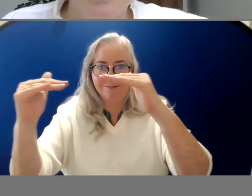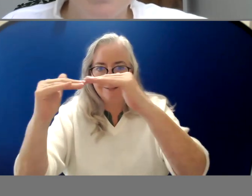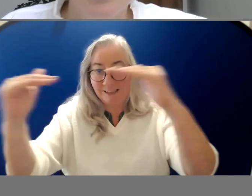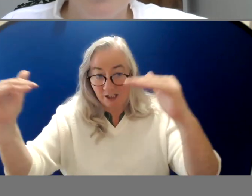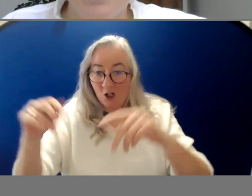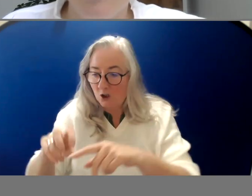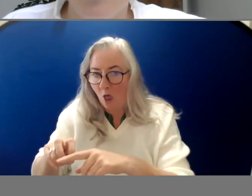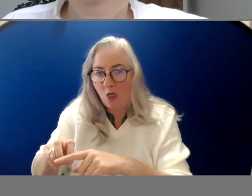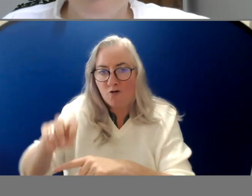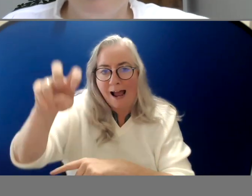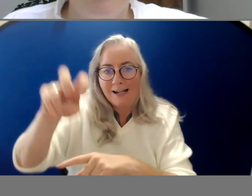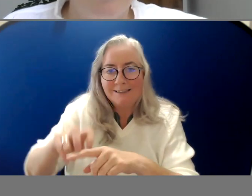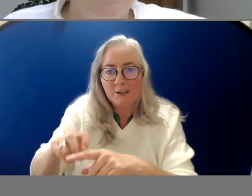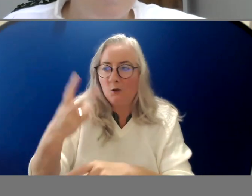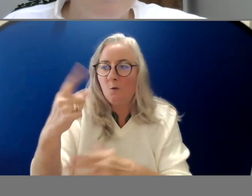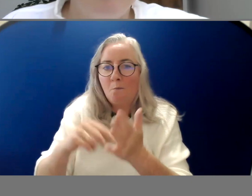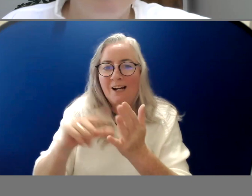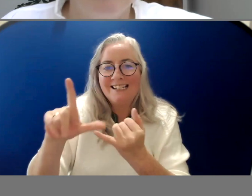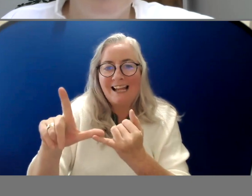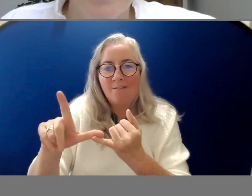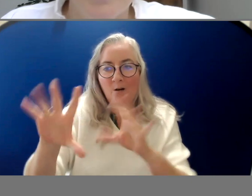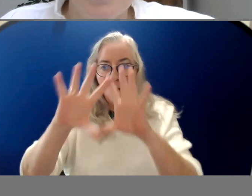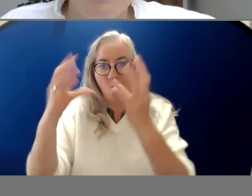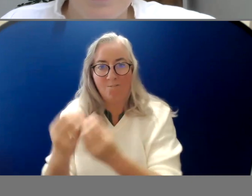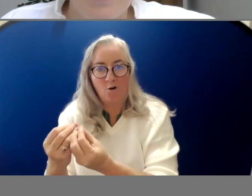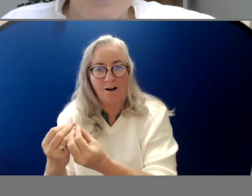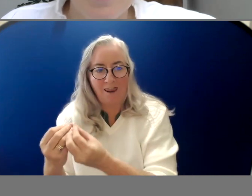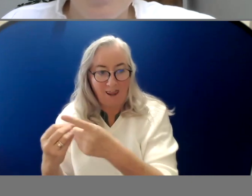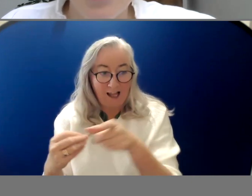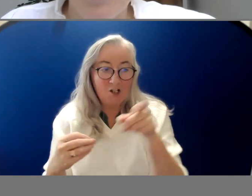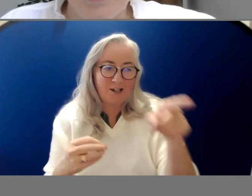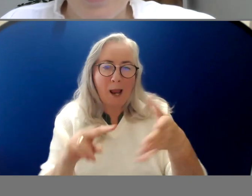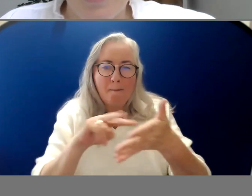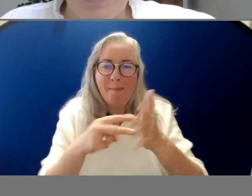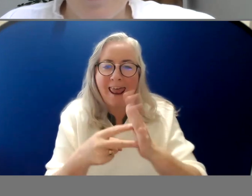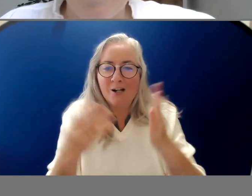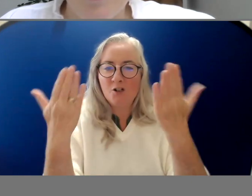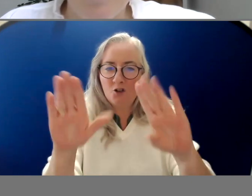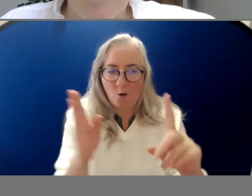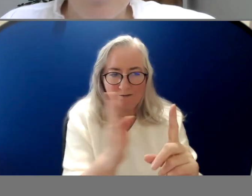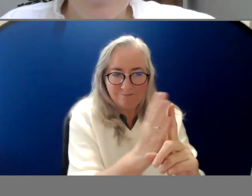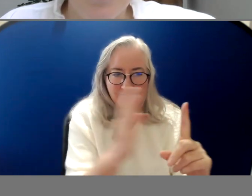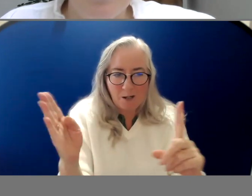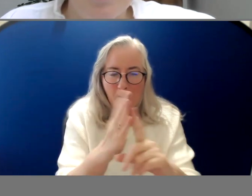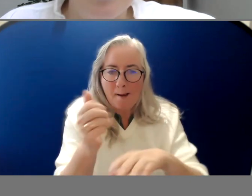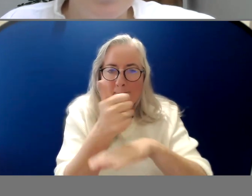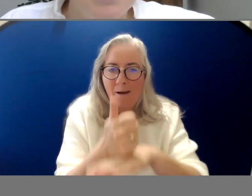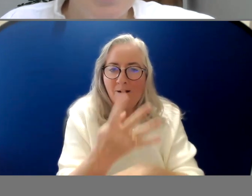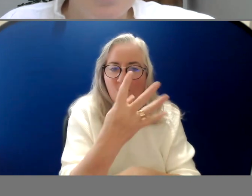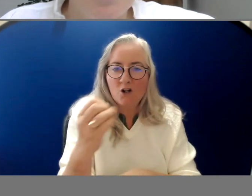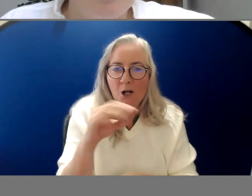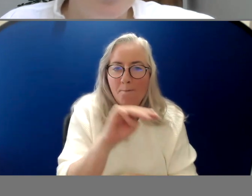rise is 2.7 overall and that's the plan there so we're showing minimum of 400 mil before